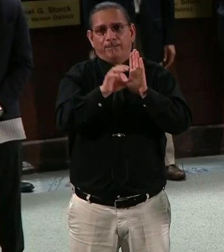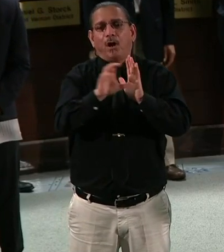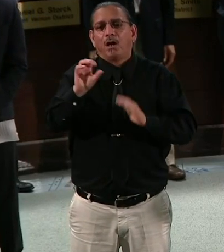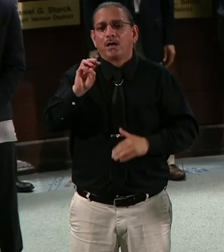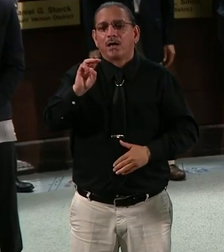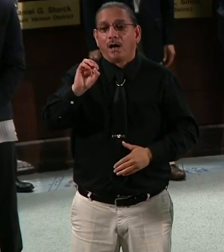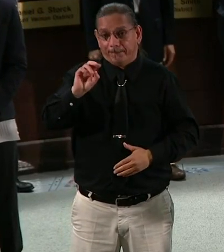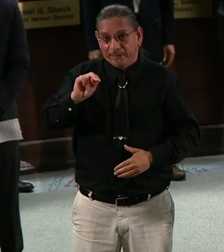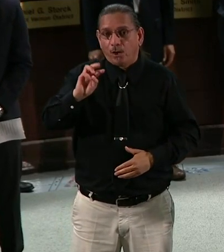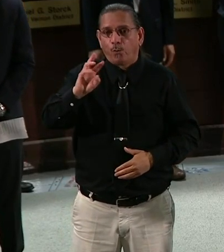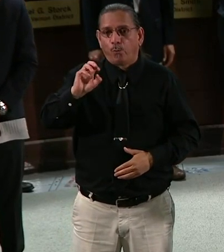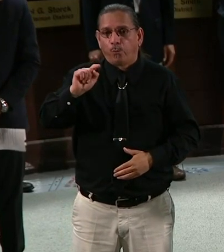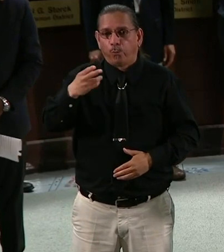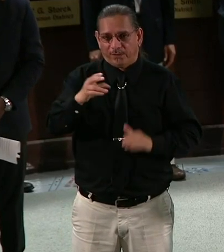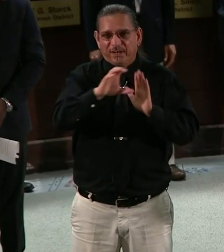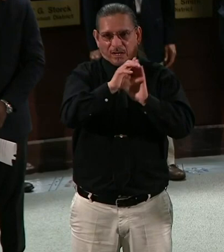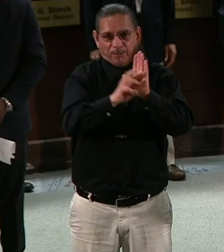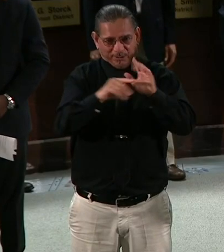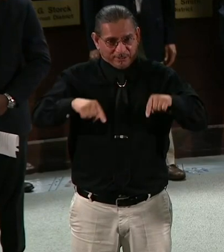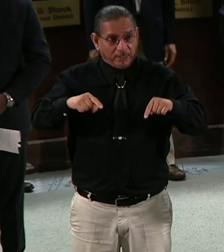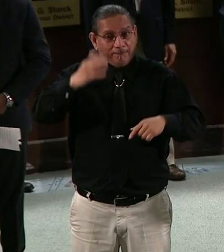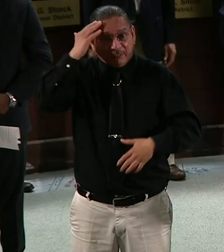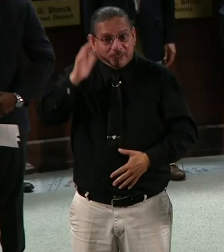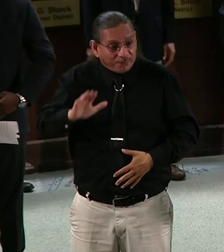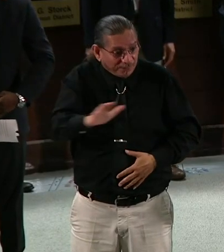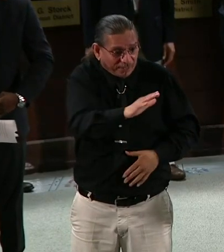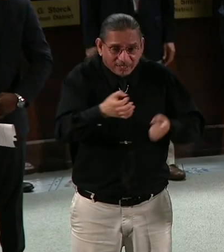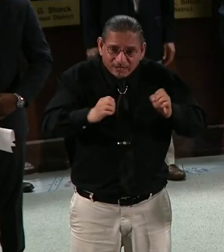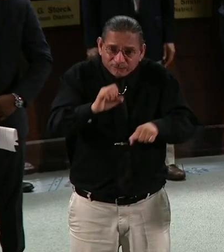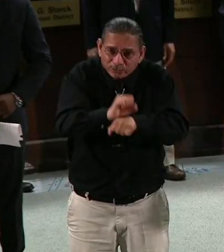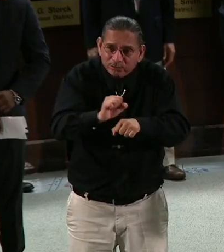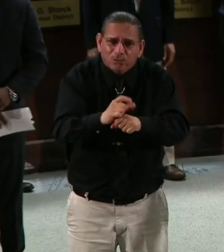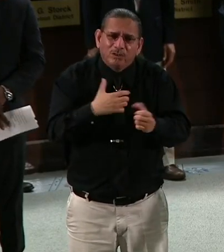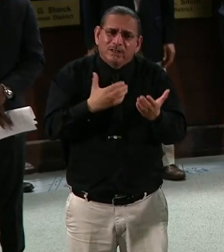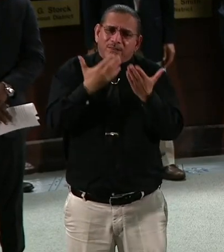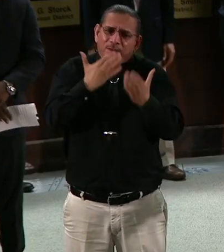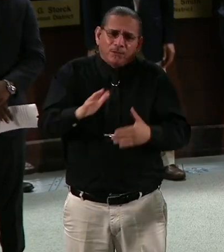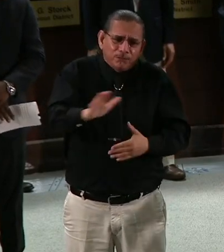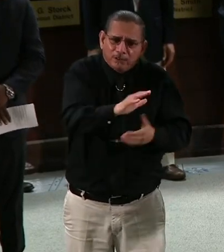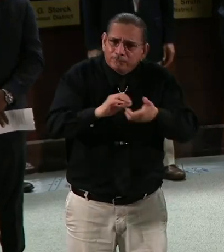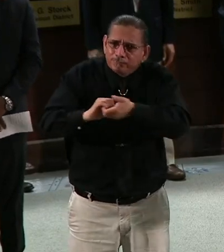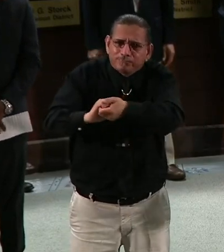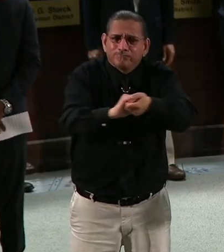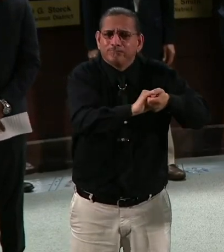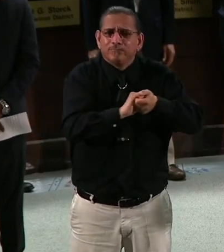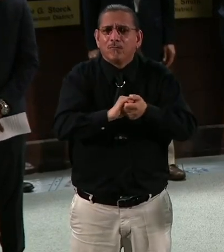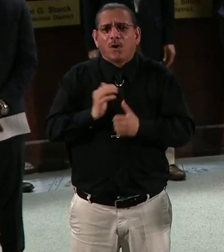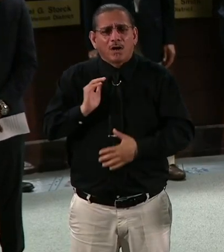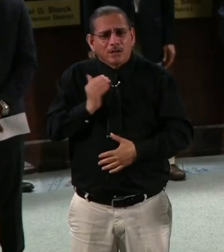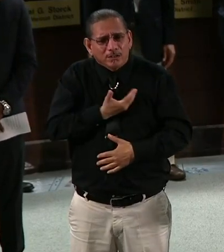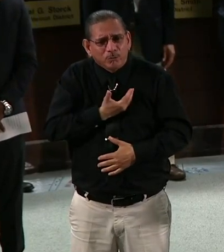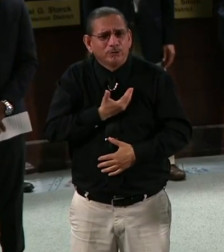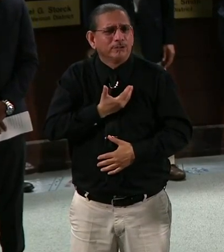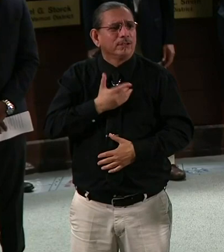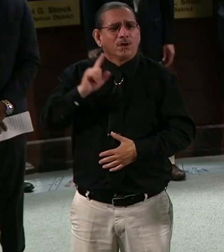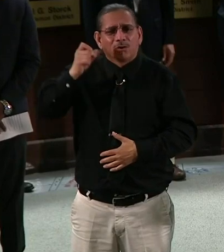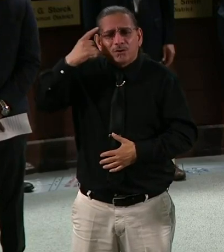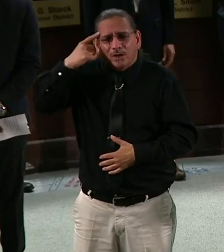BETTER COMMONWEALTH. IN ALL OF THESE EFFORTS I AM GRATEFUL FOR THE COLLABORATION BETWEEN